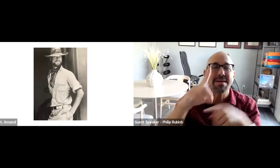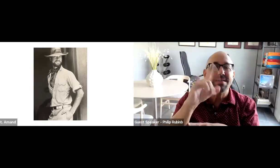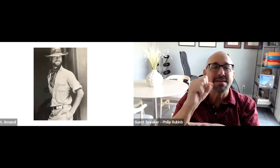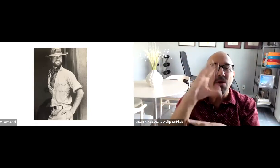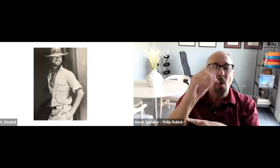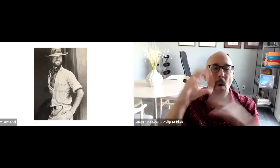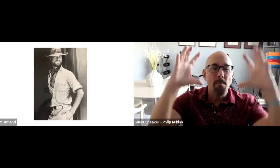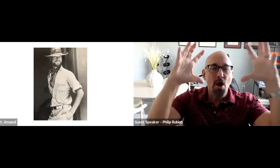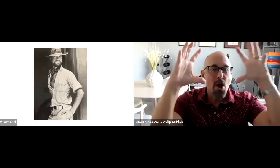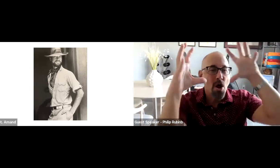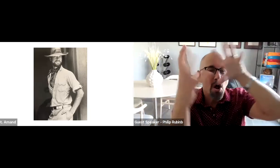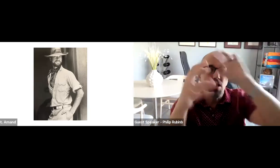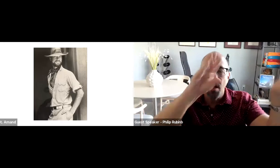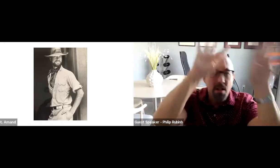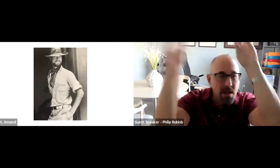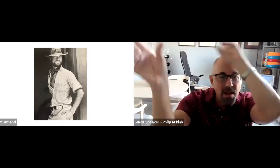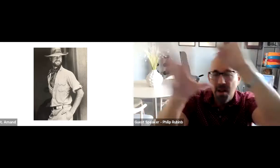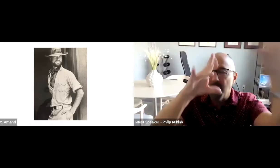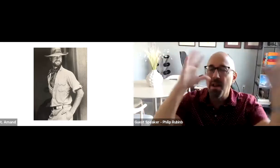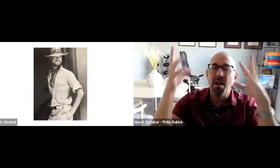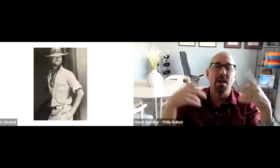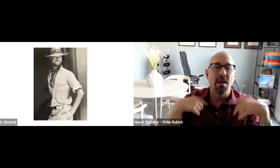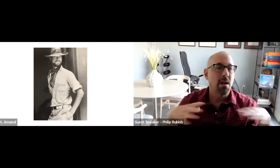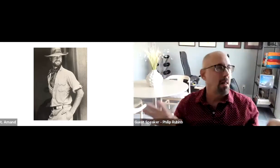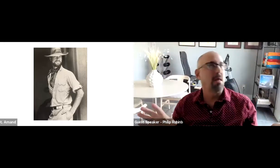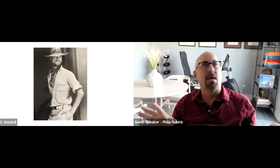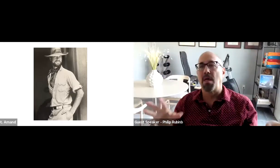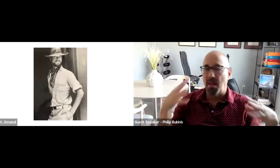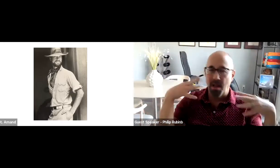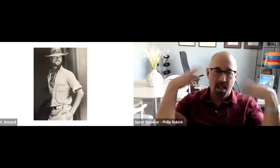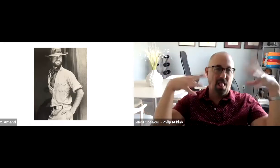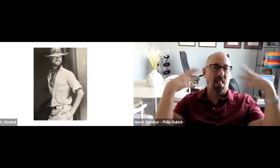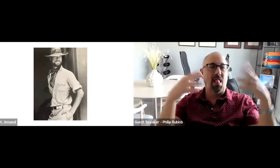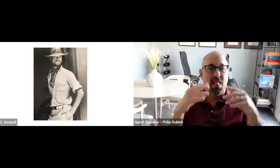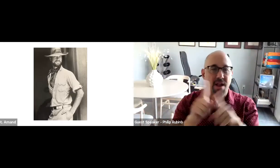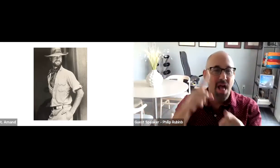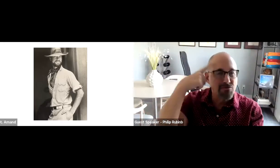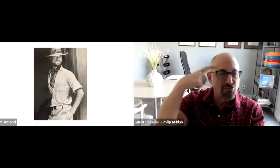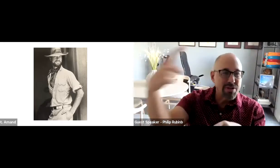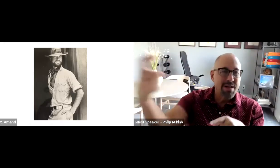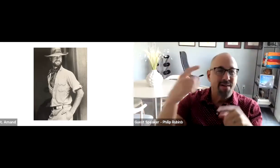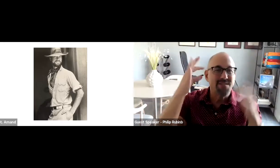and there was fog, a disco ball spinning with the lights.